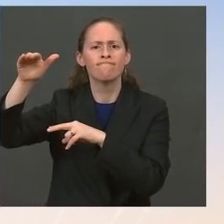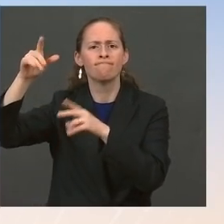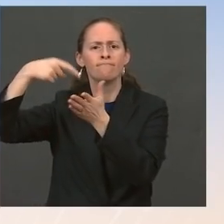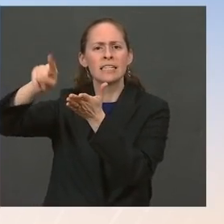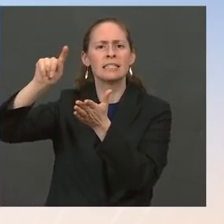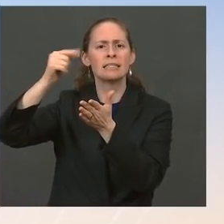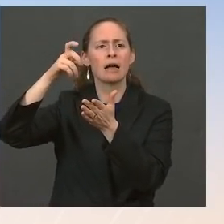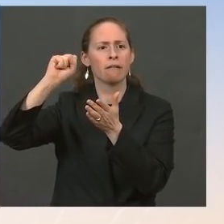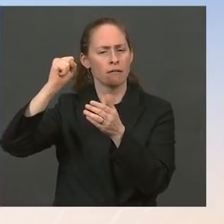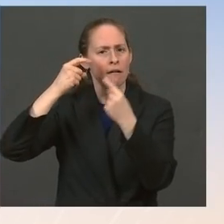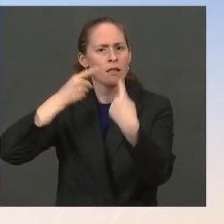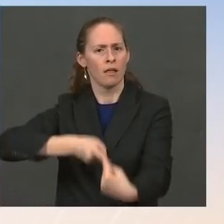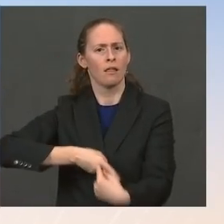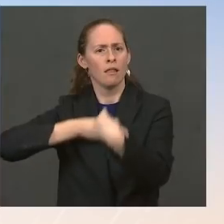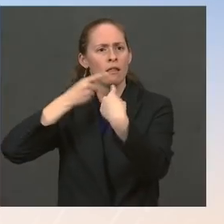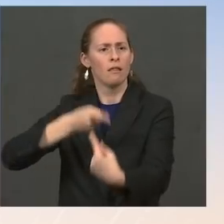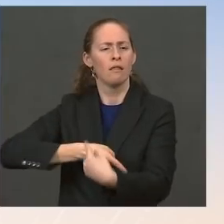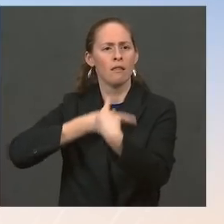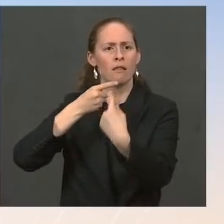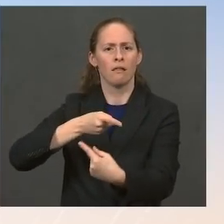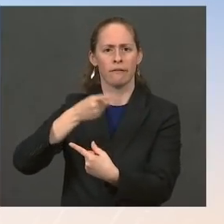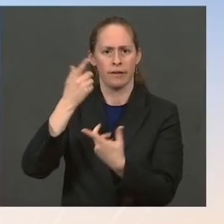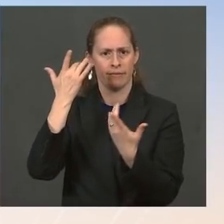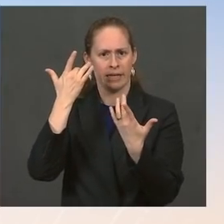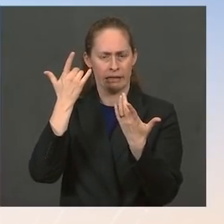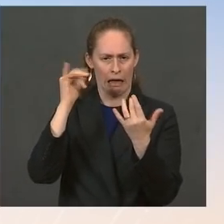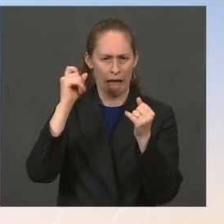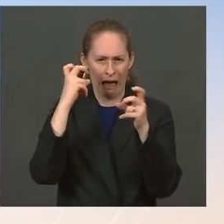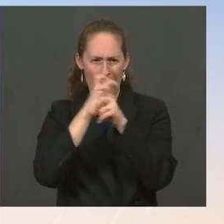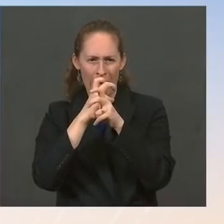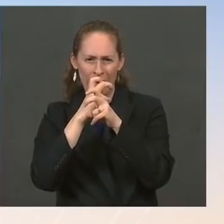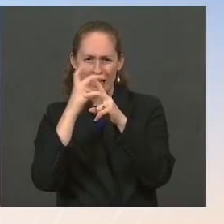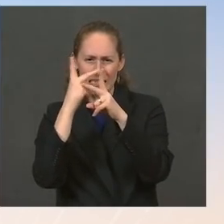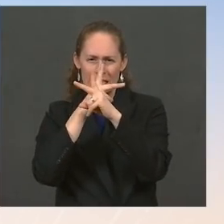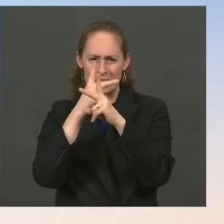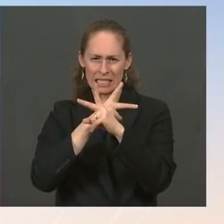the "indirect effects" of more auditors. So, I would note that we also technically,